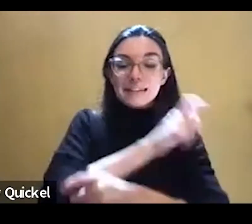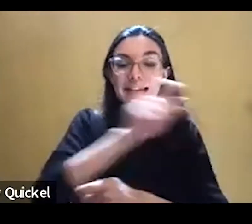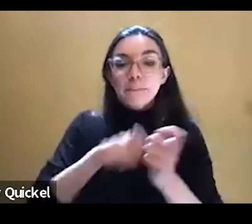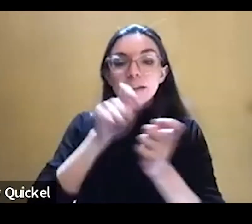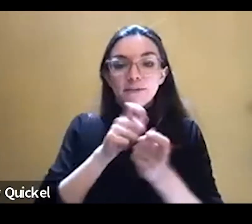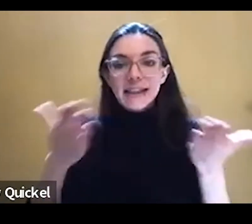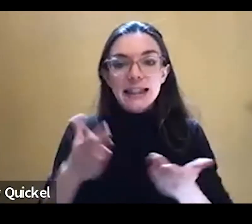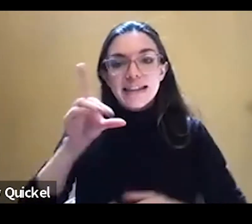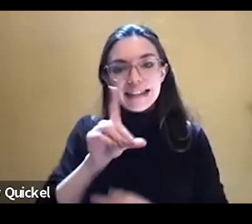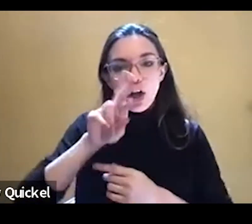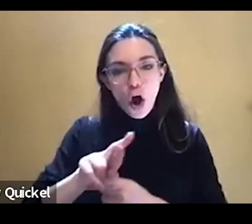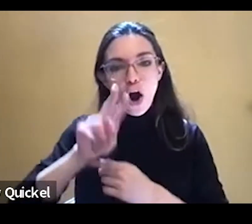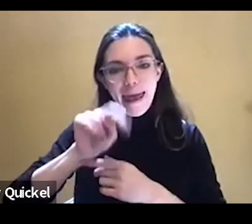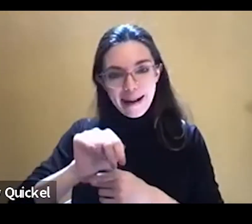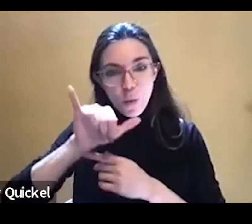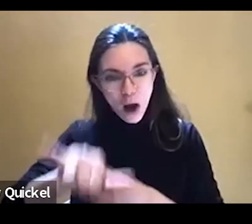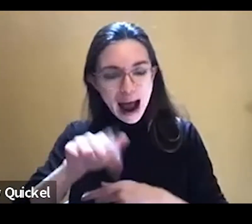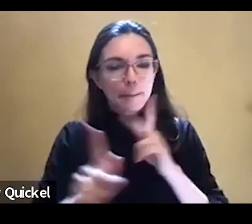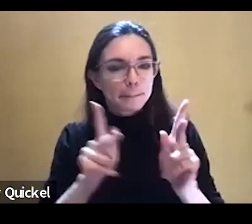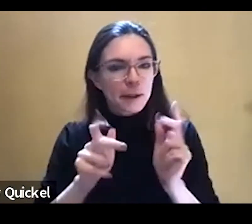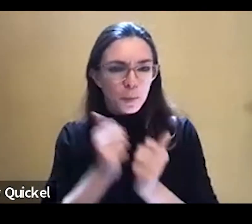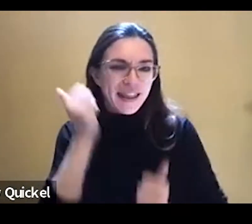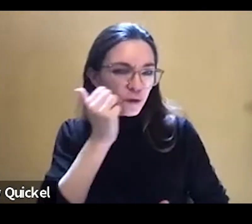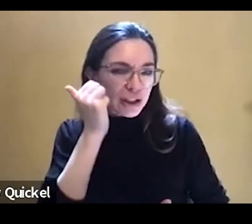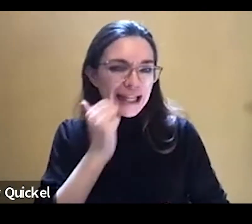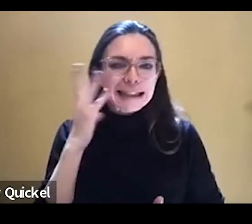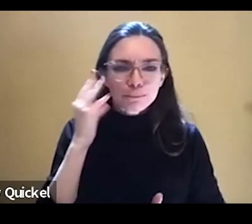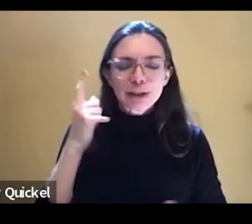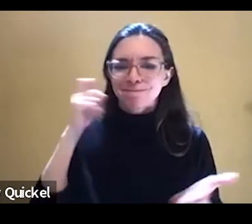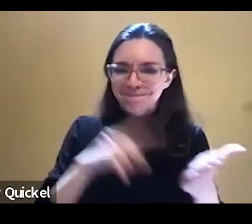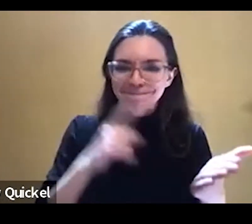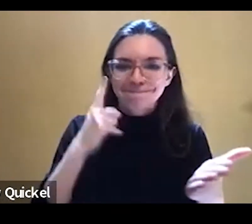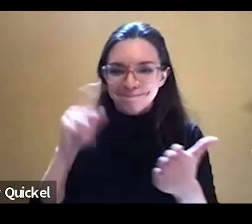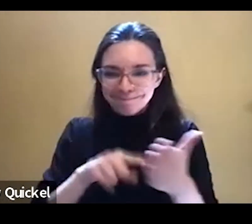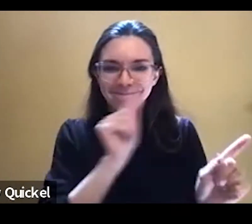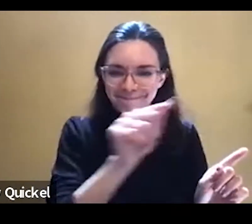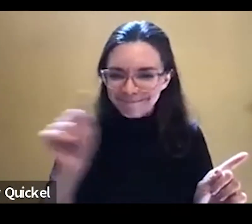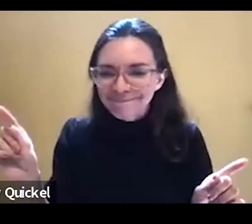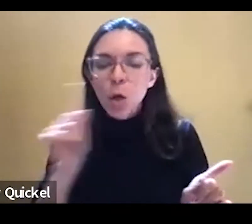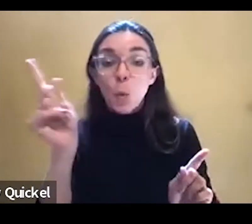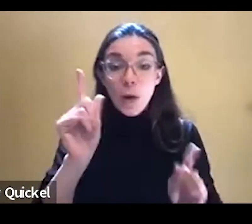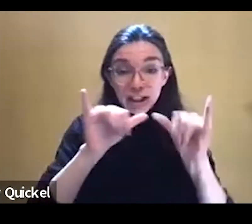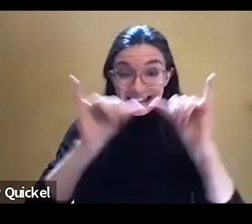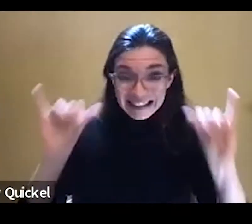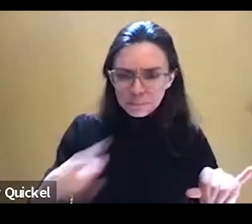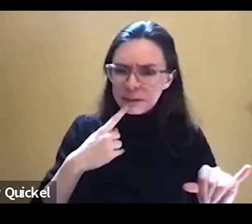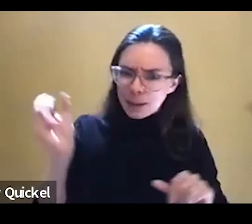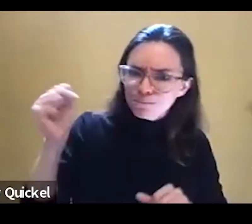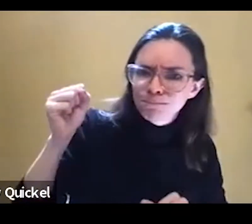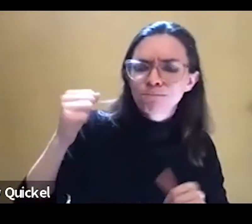those with lived experience daily recognize the places where systems that are sworn to meet the needs and uphold the rights of people with